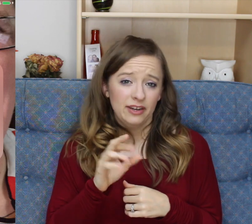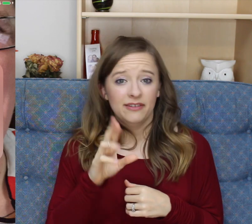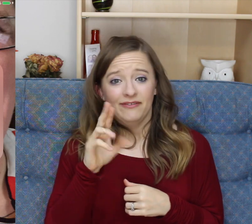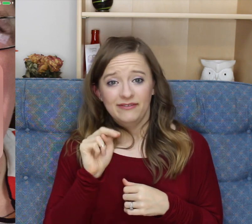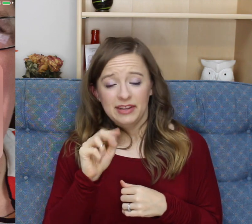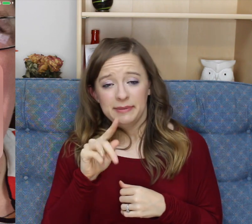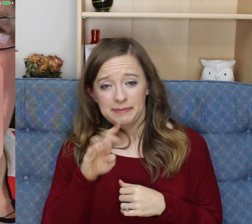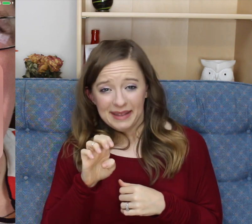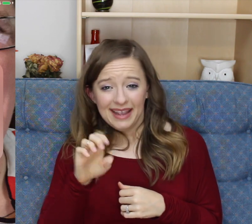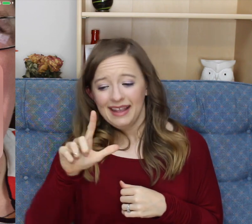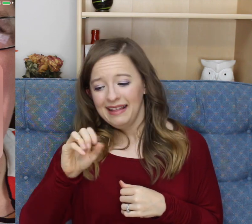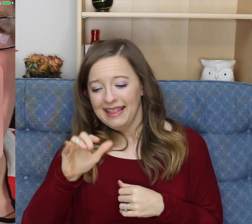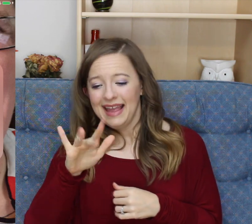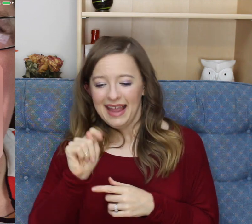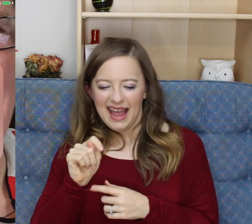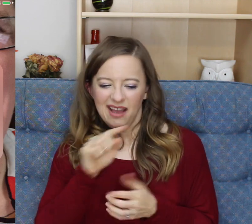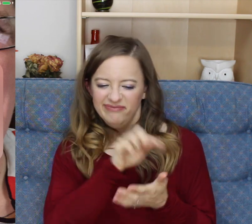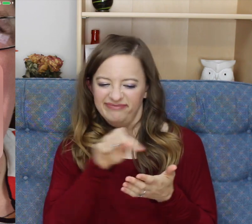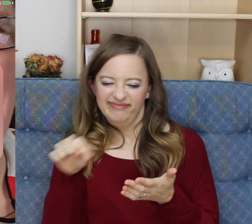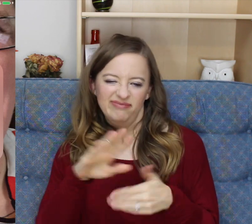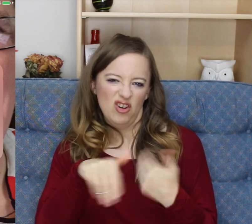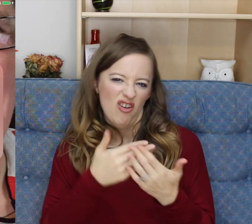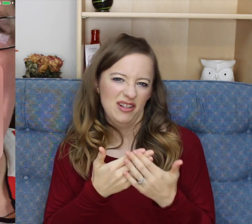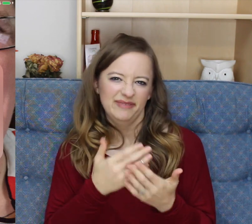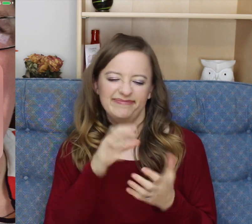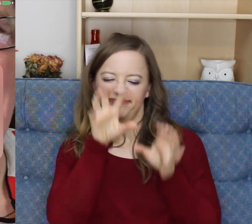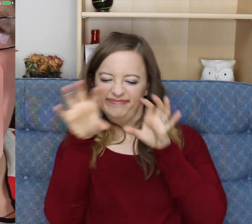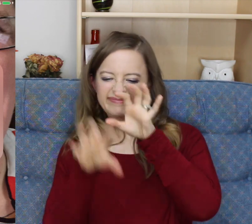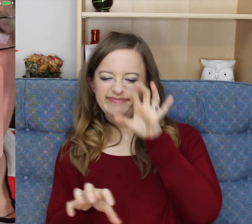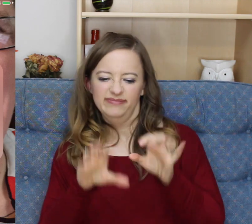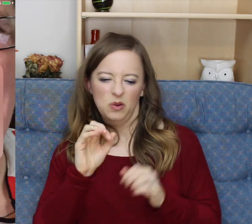PicJoiner, Funmate, Layout, those are all just kind of collage